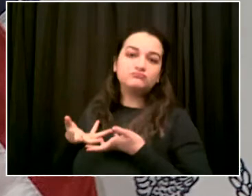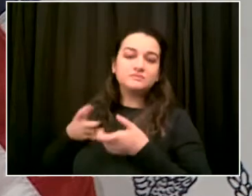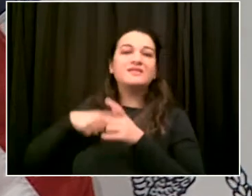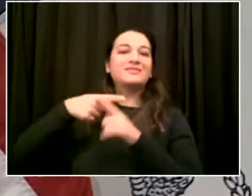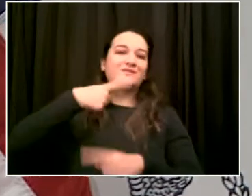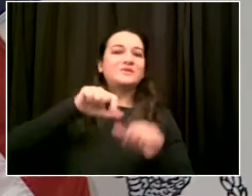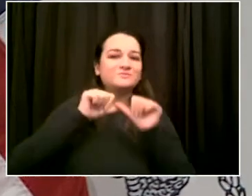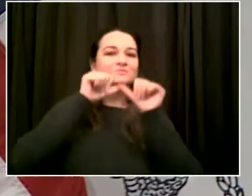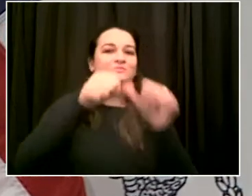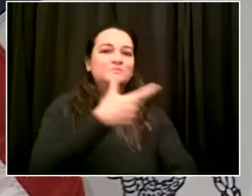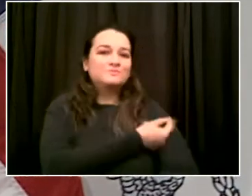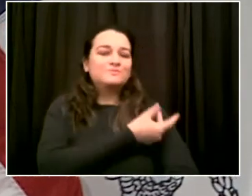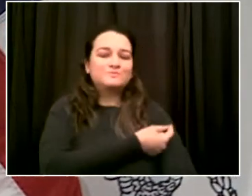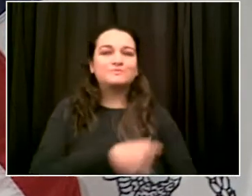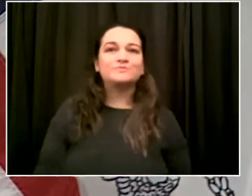EVERY PASSING DAY, WE CAN